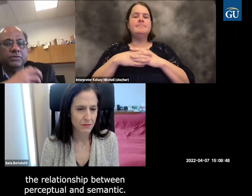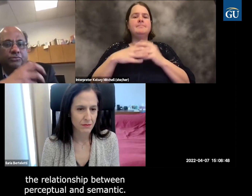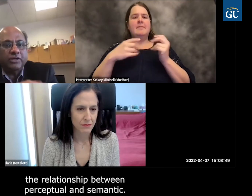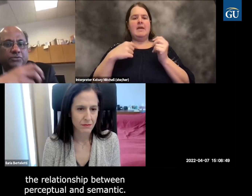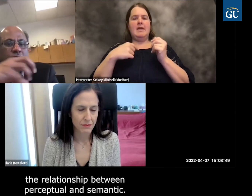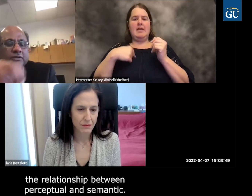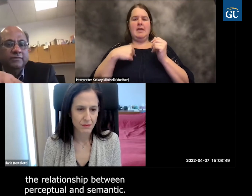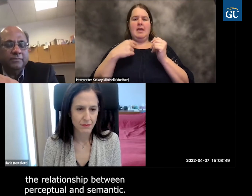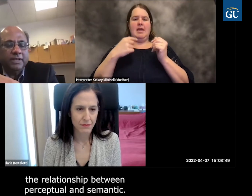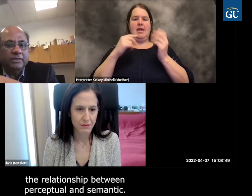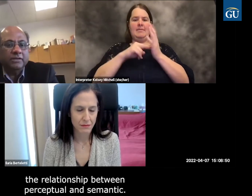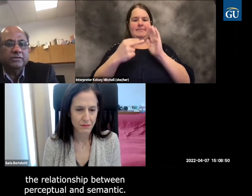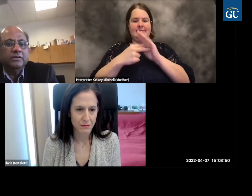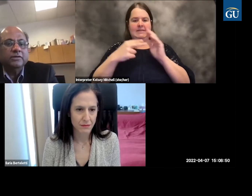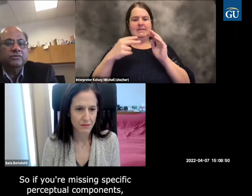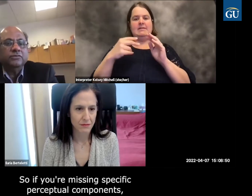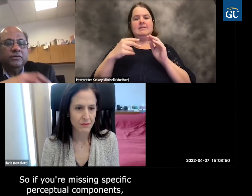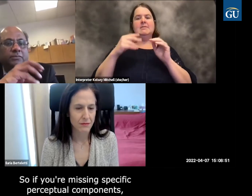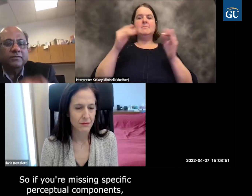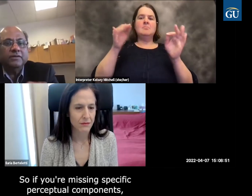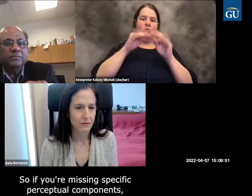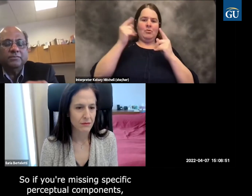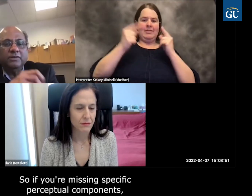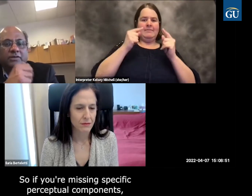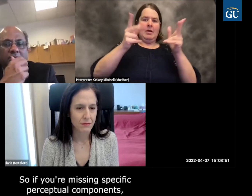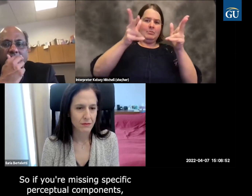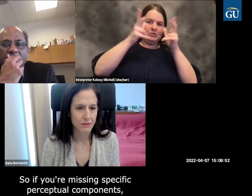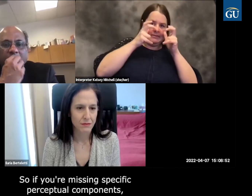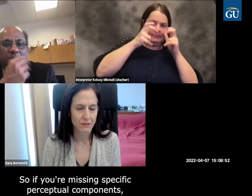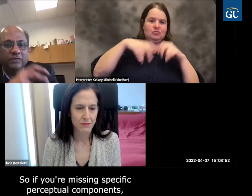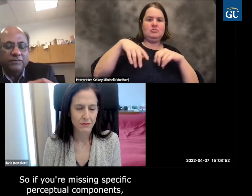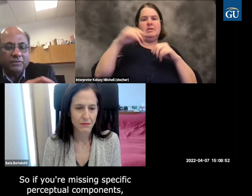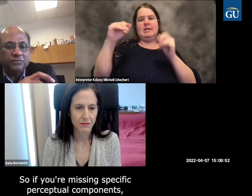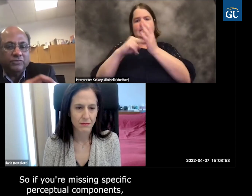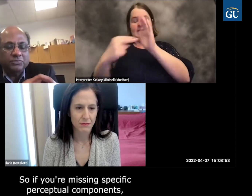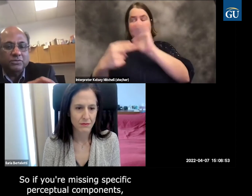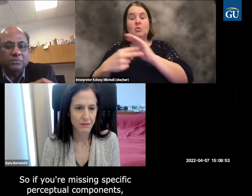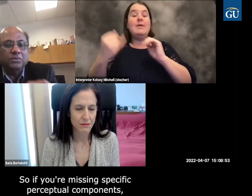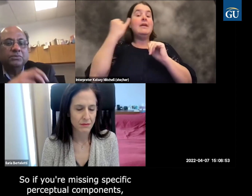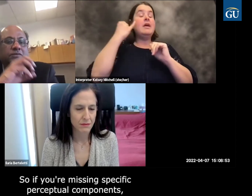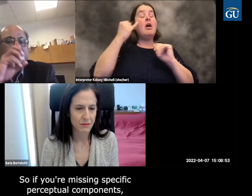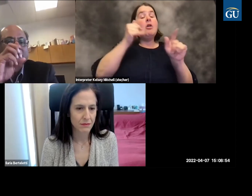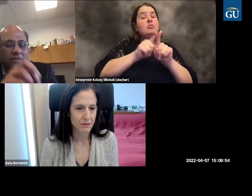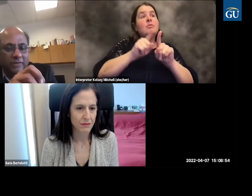perceptual and semantic so if you're missing